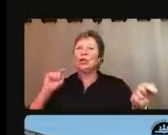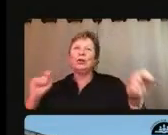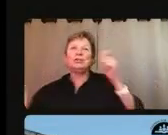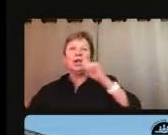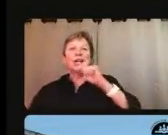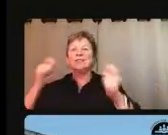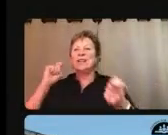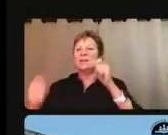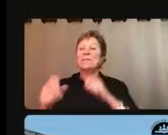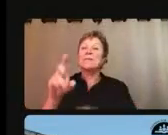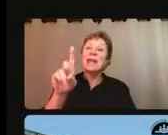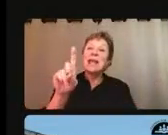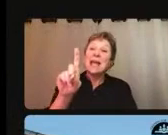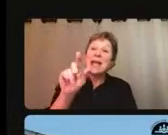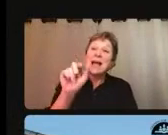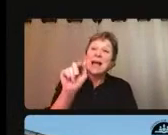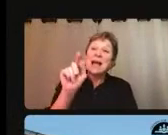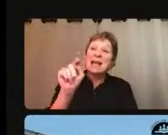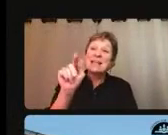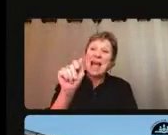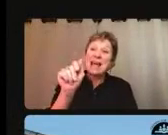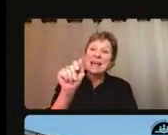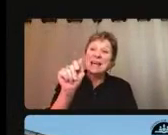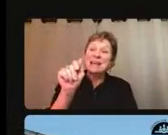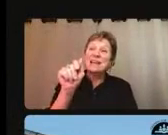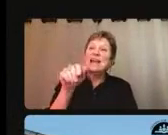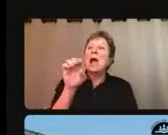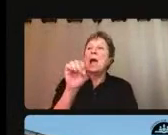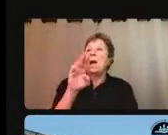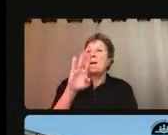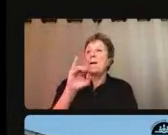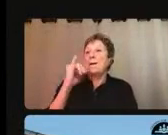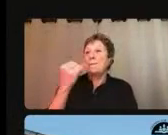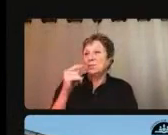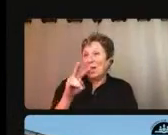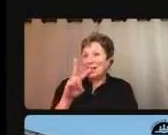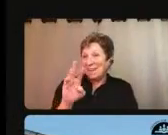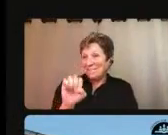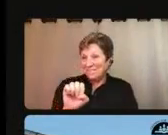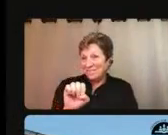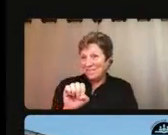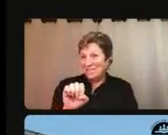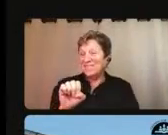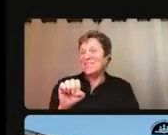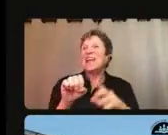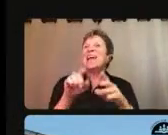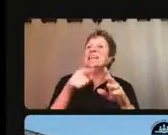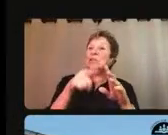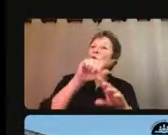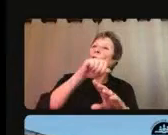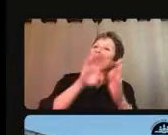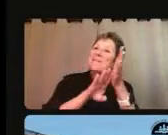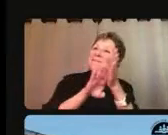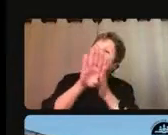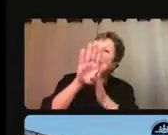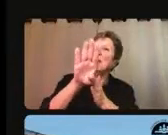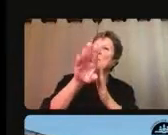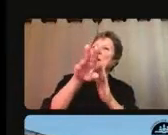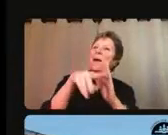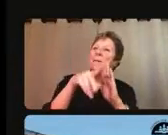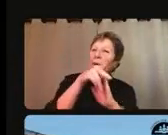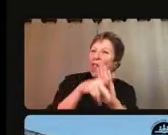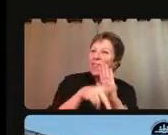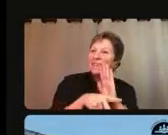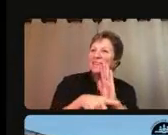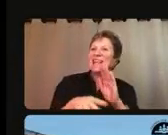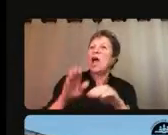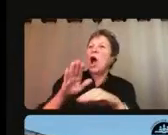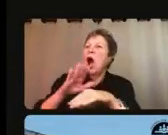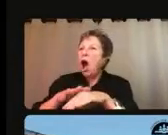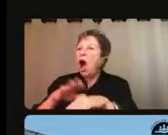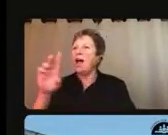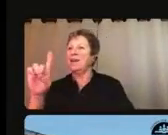RELIABLE BECAUSE EMOTIONS ARE